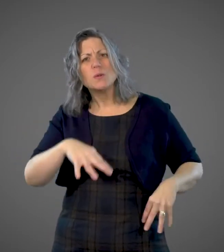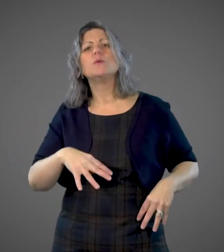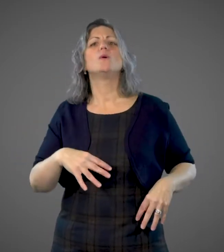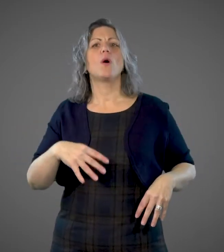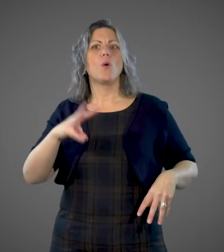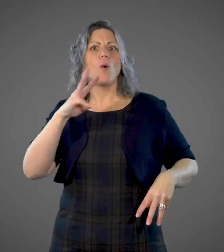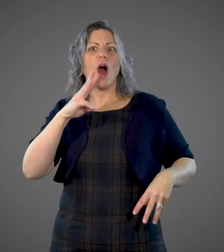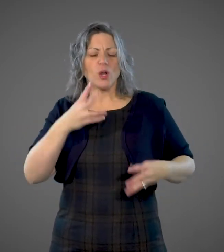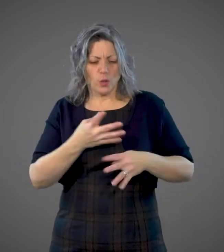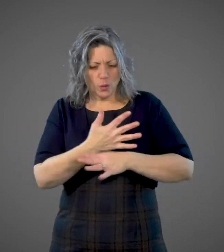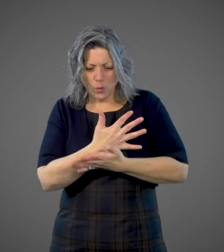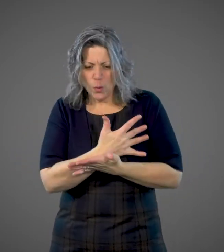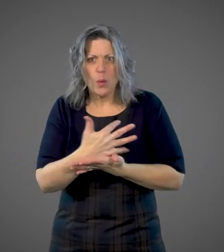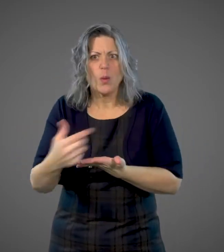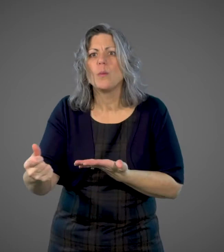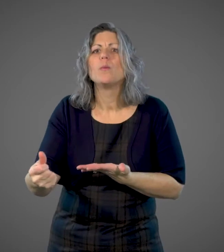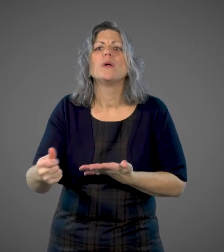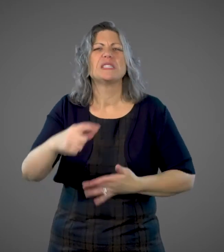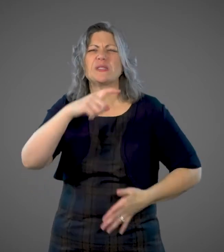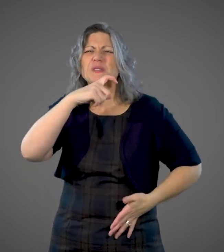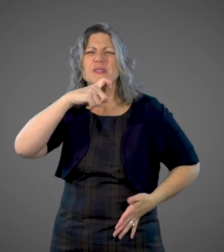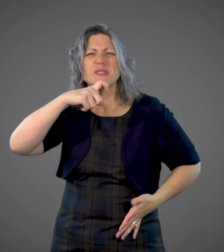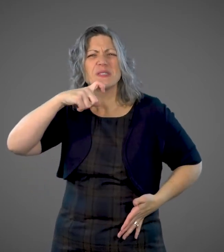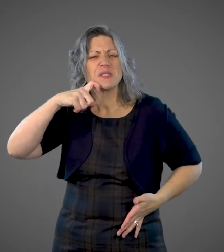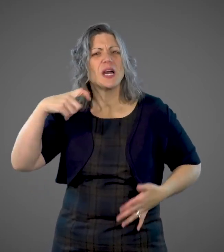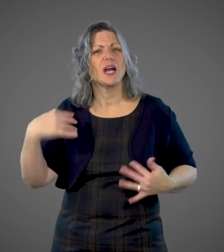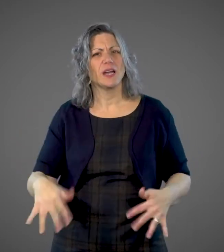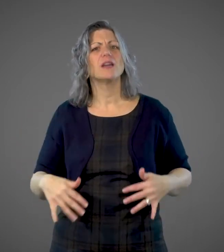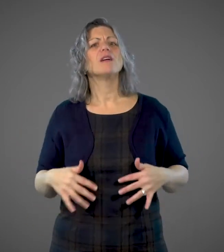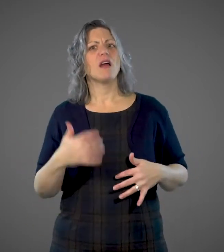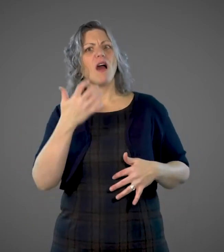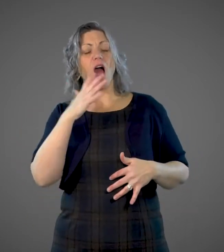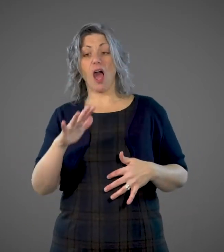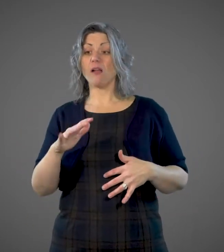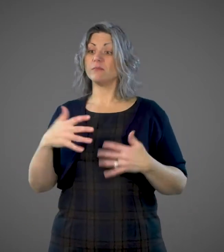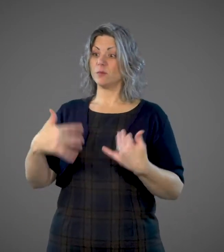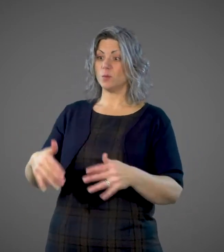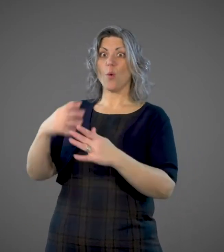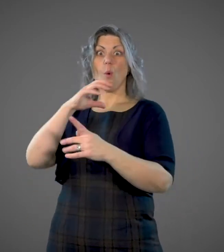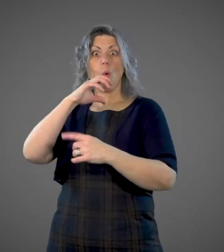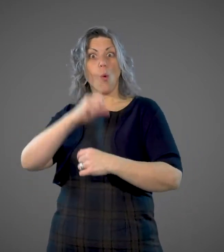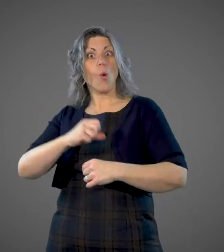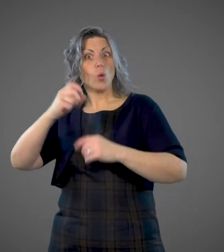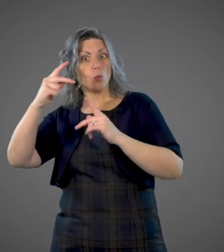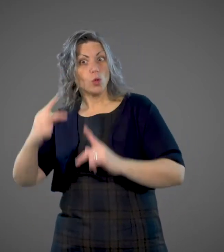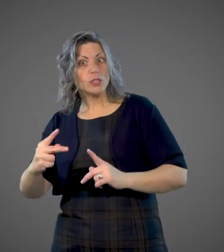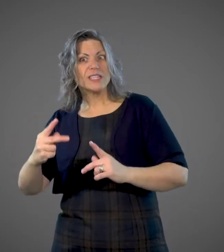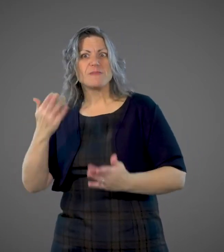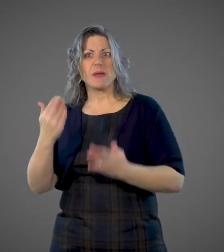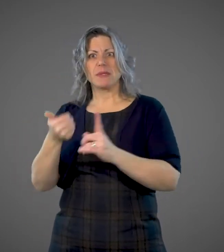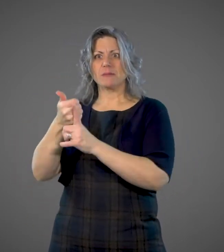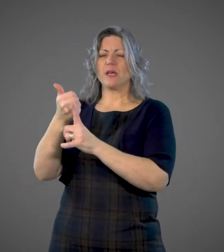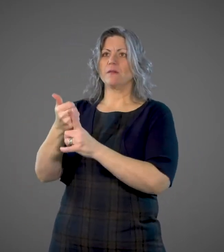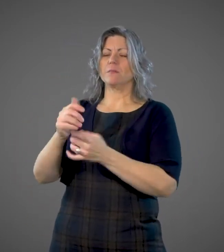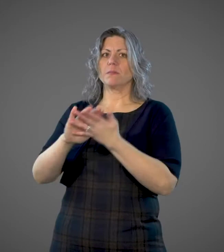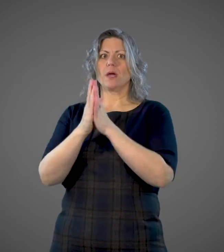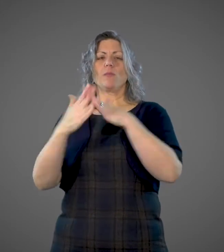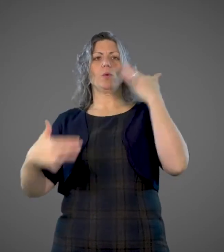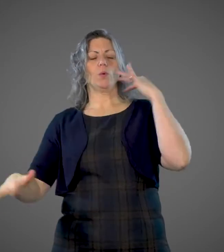you may become dehydrated because of losing so much water. Older people may become confused and disoriented,